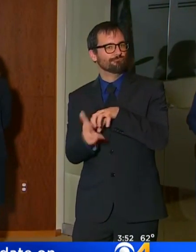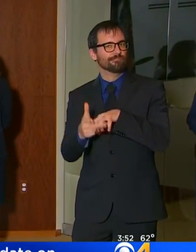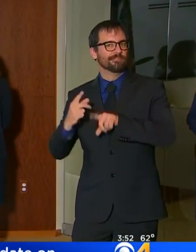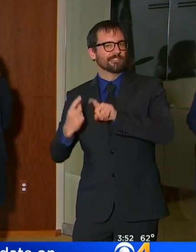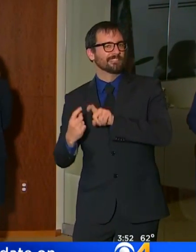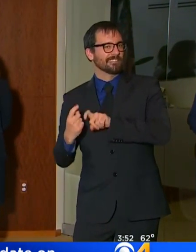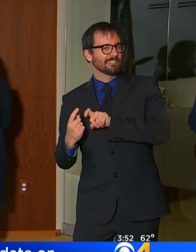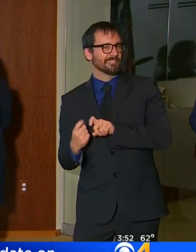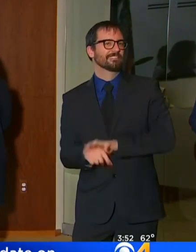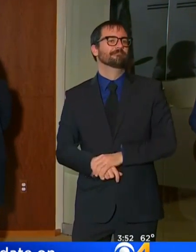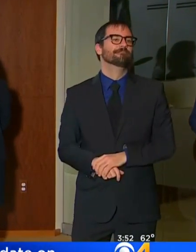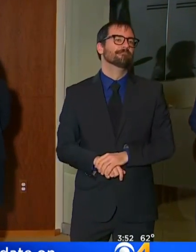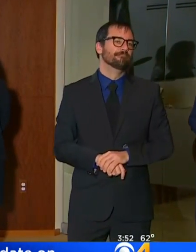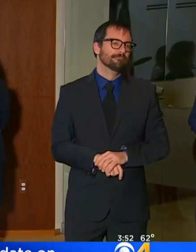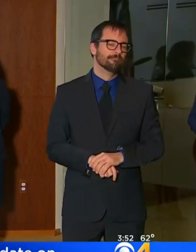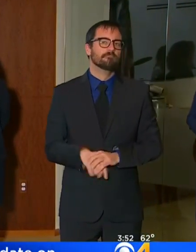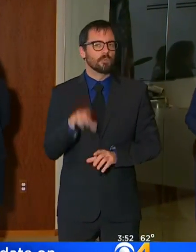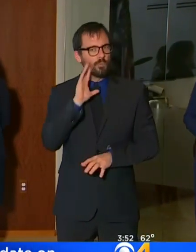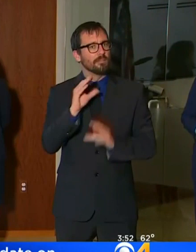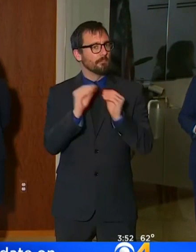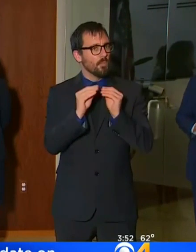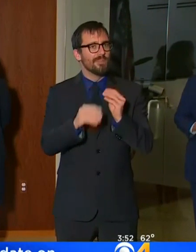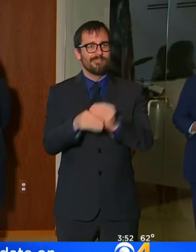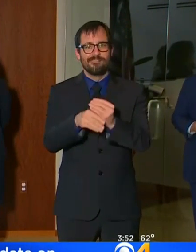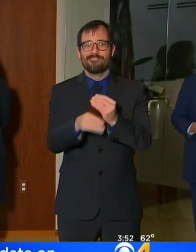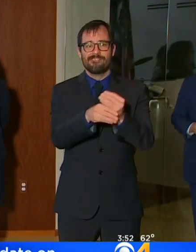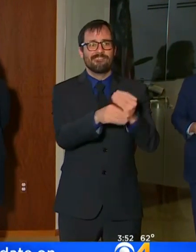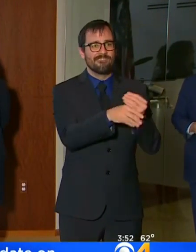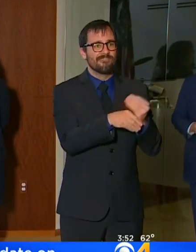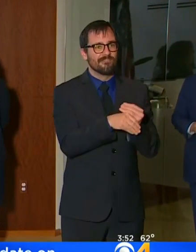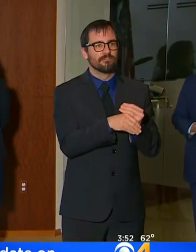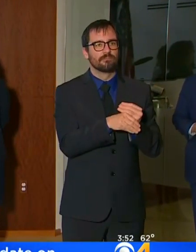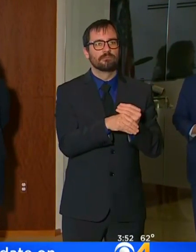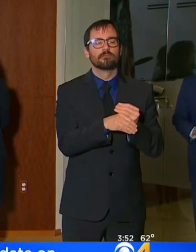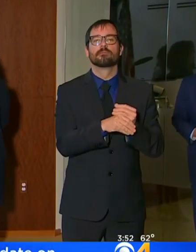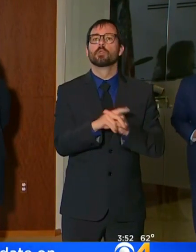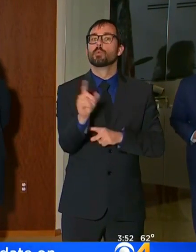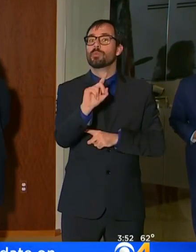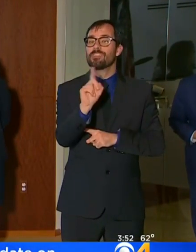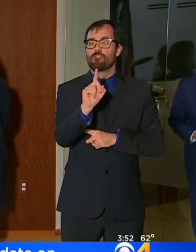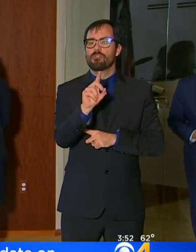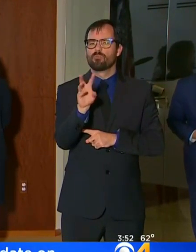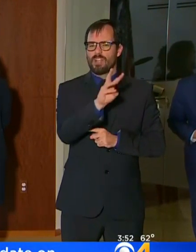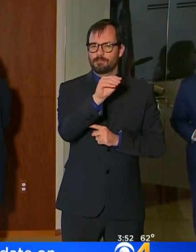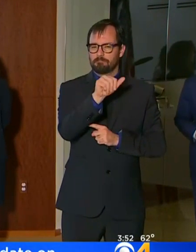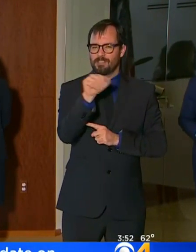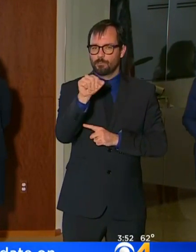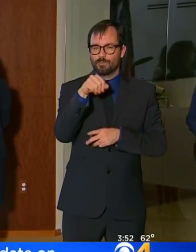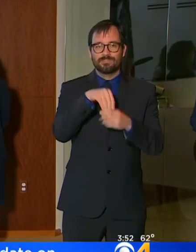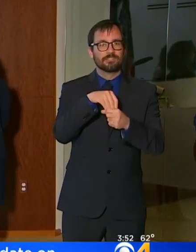SITES AVAILABLE TO IN MASSACHUSETTS. ANOTHER ONE WILL GO UP PROBABLY LATER THIS WEEK